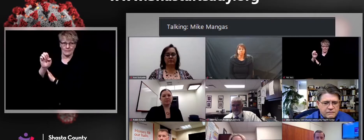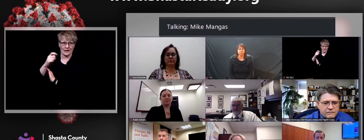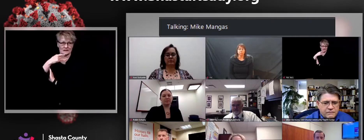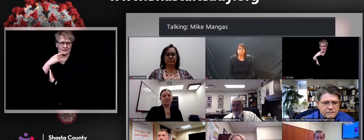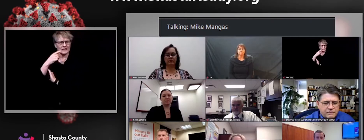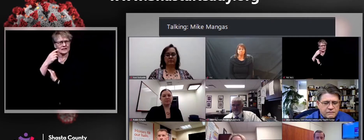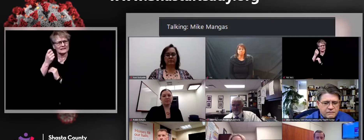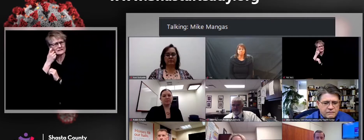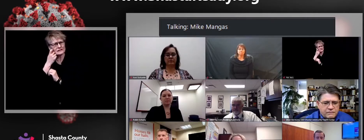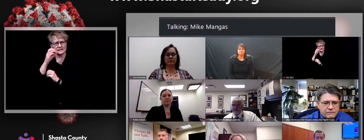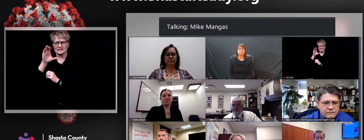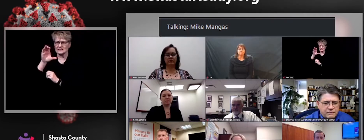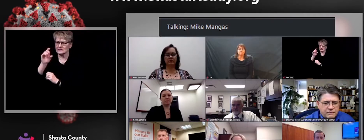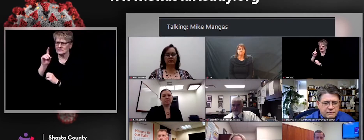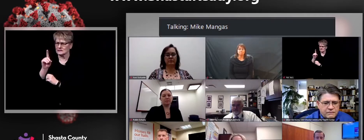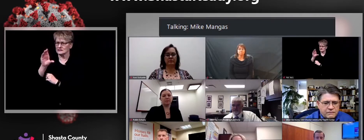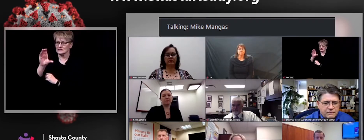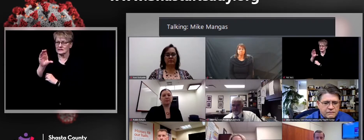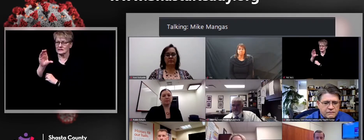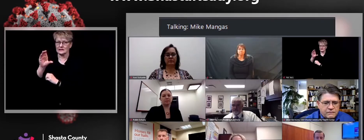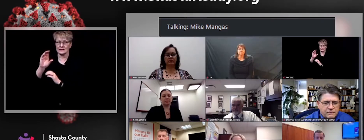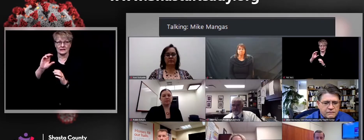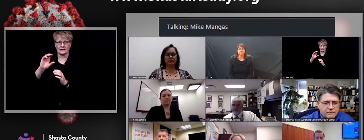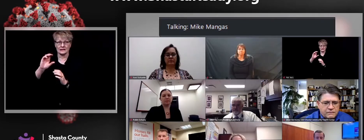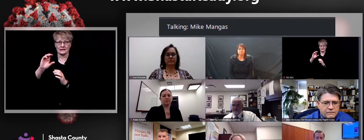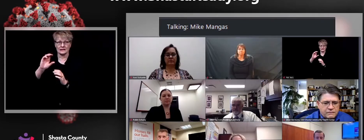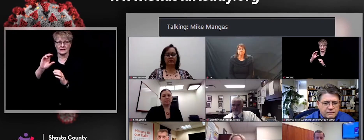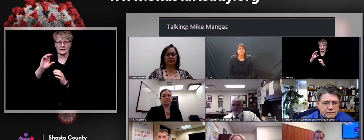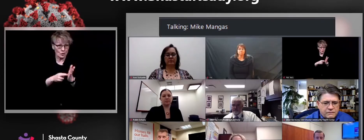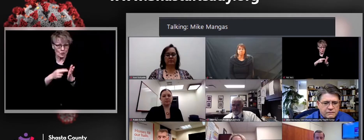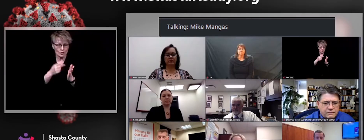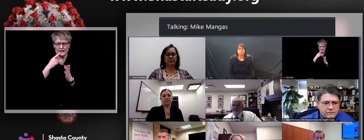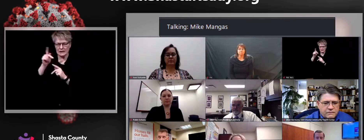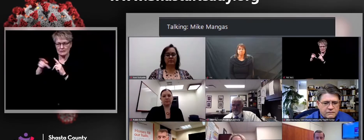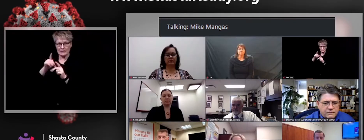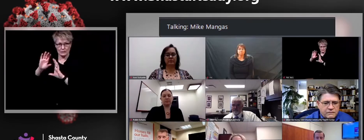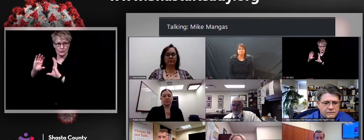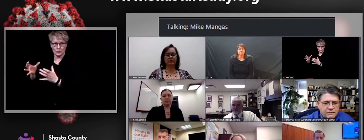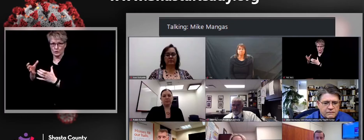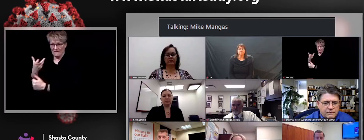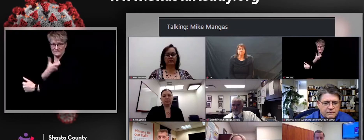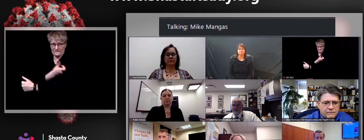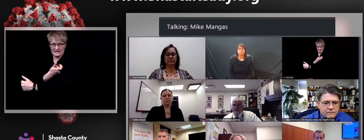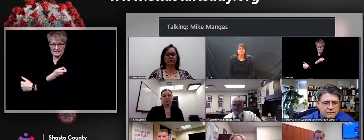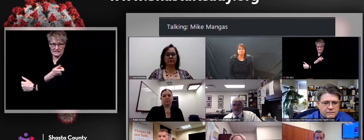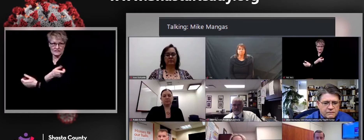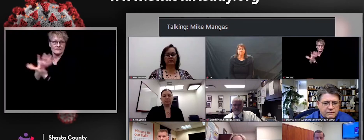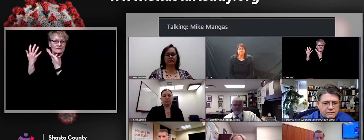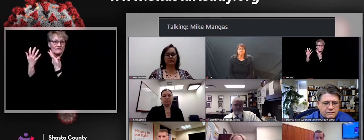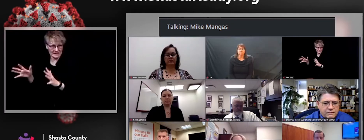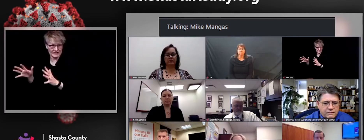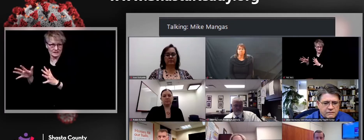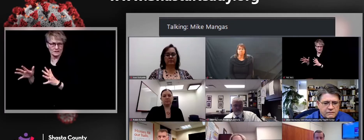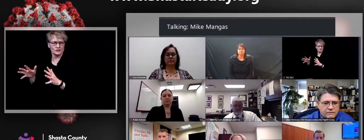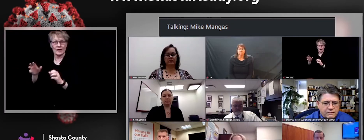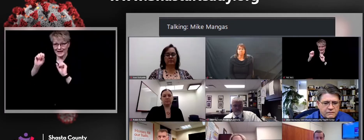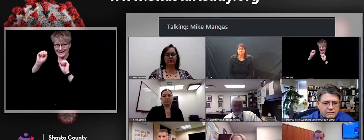people who have been vaccinated now and what they can do and what they still shouldn't do. What does that look like locally? What are you recommending for people?